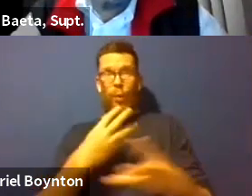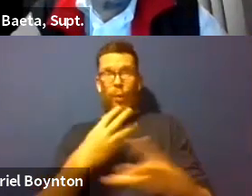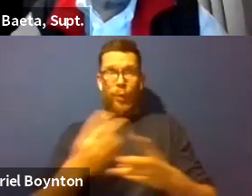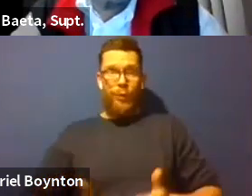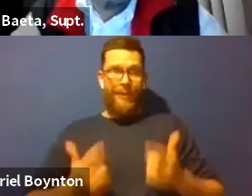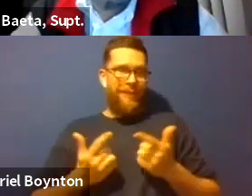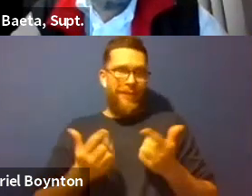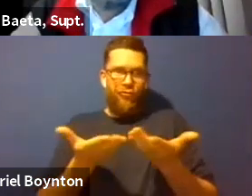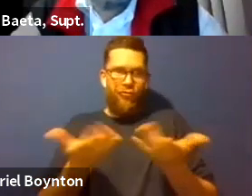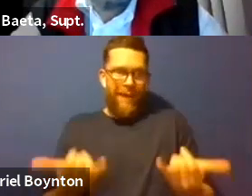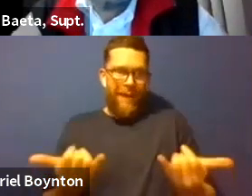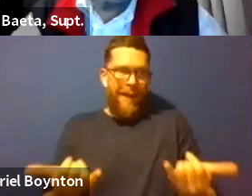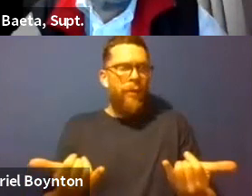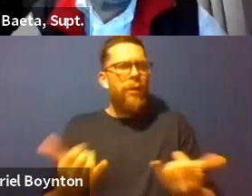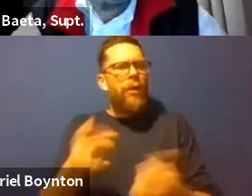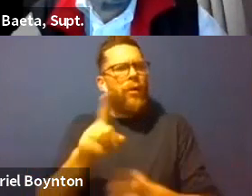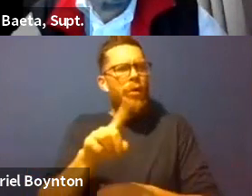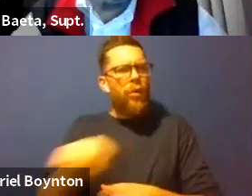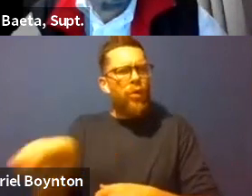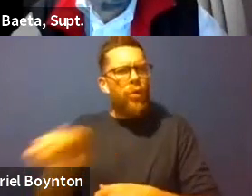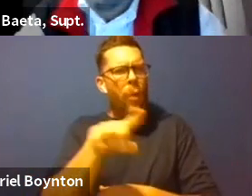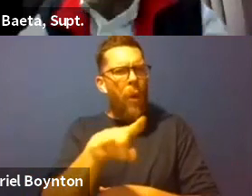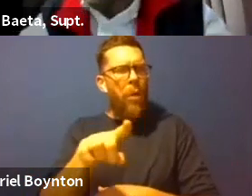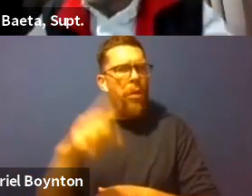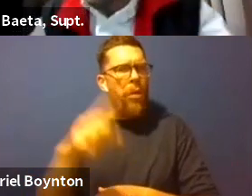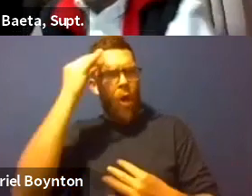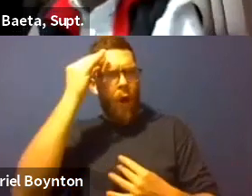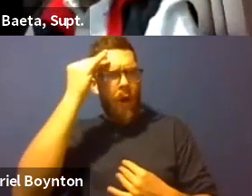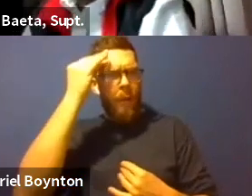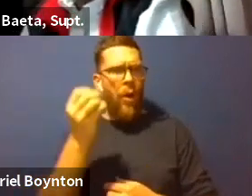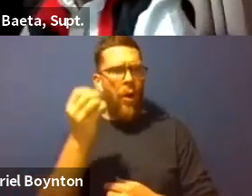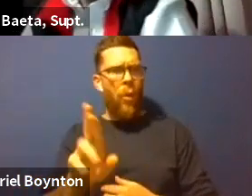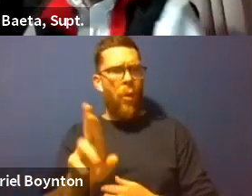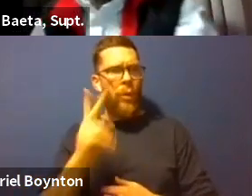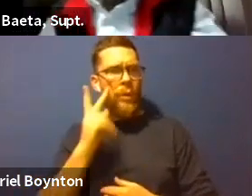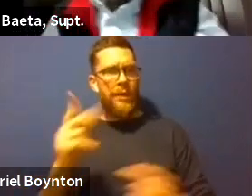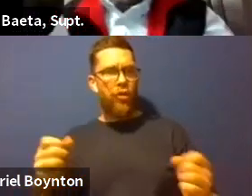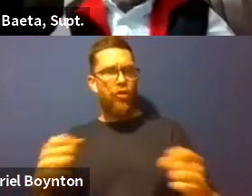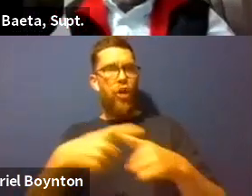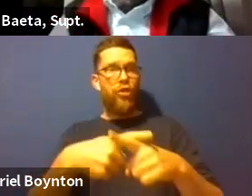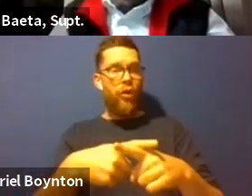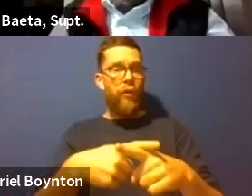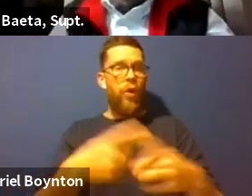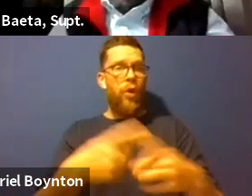Deniz Savas: If you guys thought about, or do you see any crossover between what we're doing now and what we're being forced to do versus